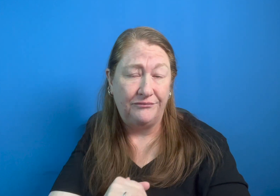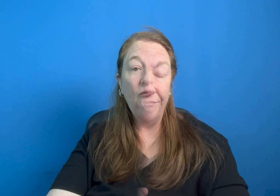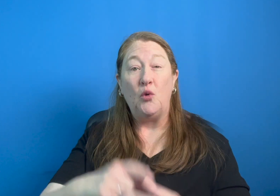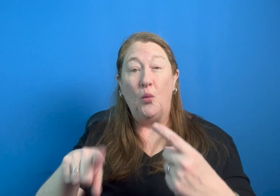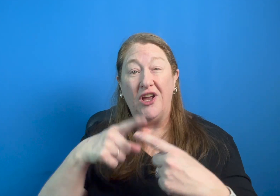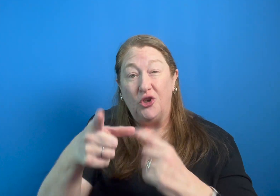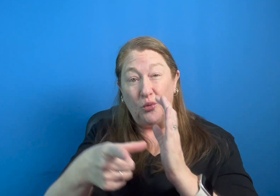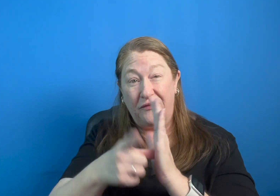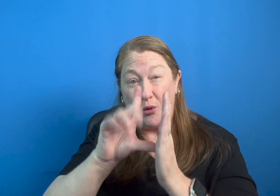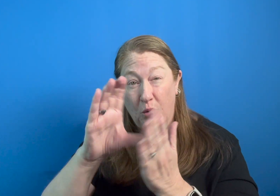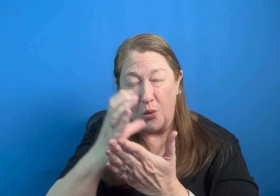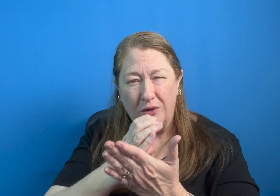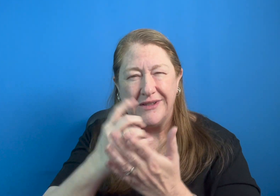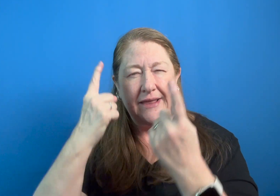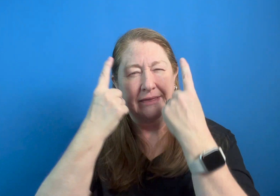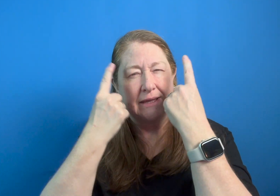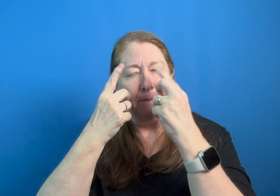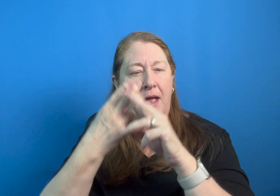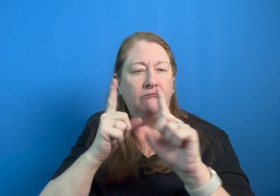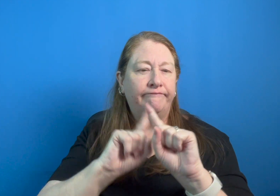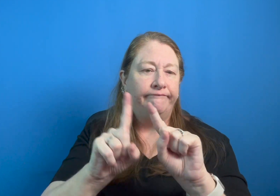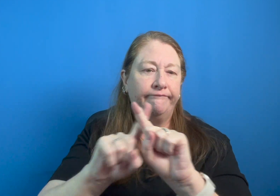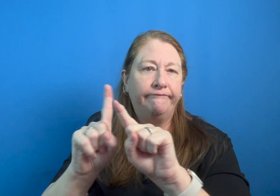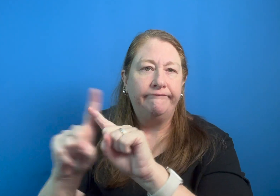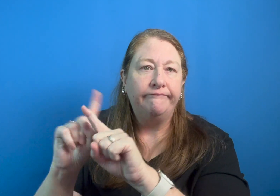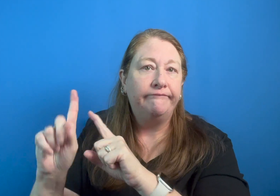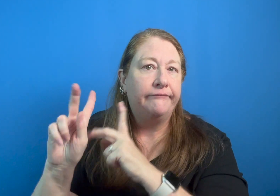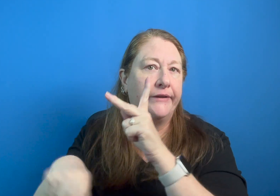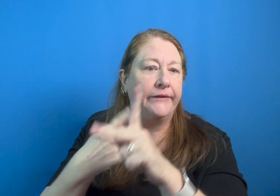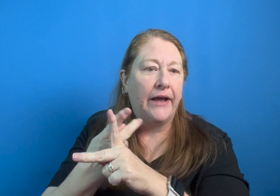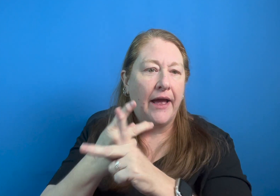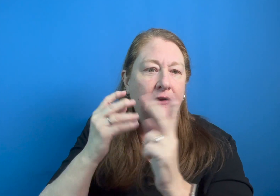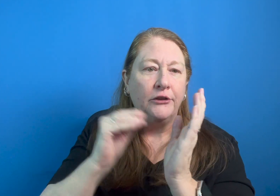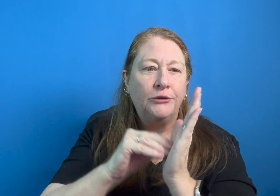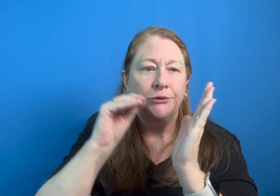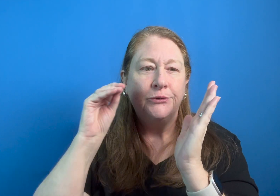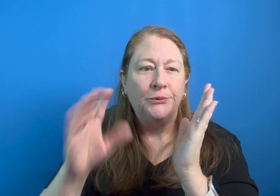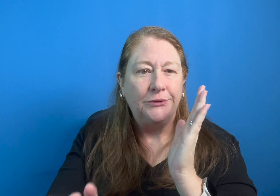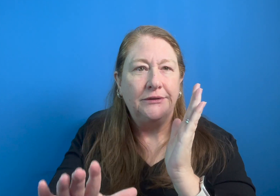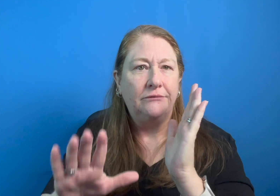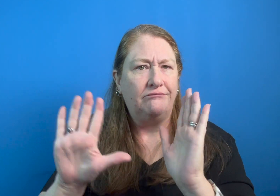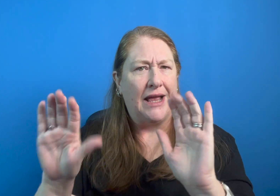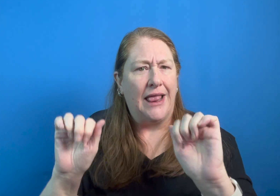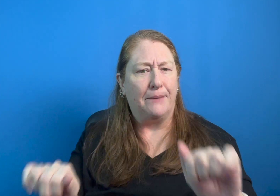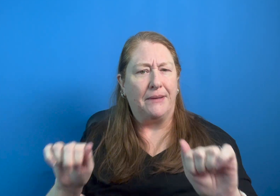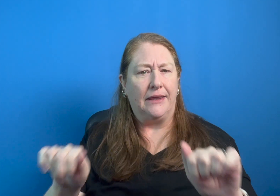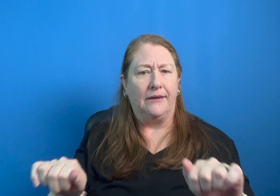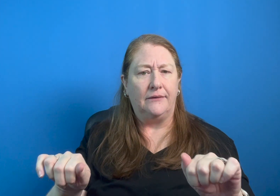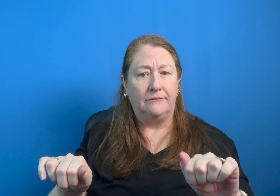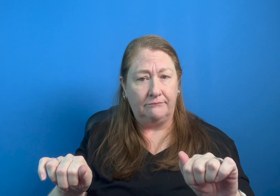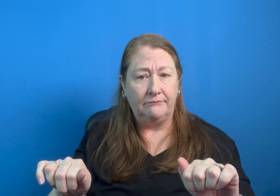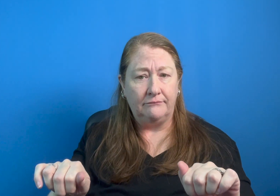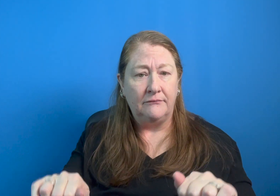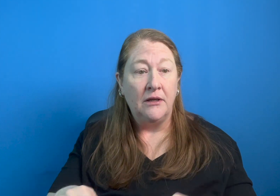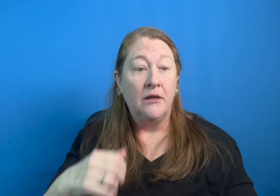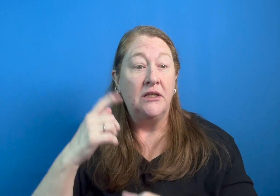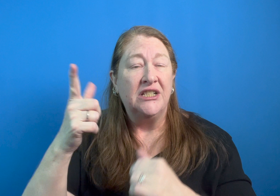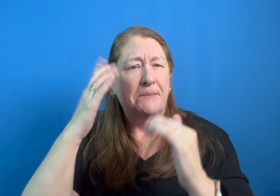To review your course, look for evidence of accessible design not for availability of accommodations. Consider the abilities of all learners when you review your course.